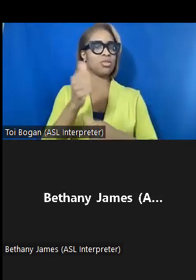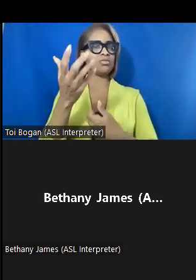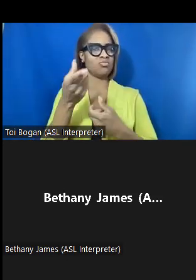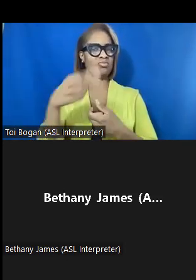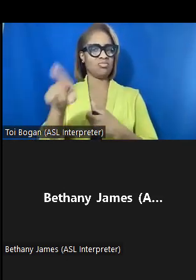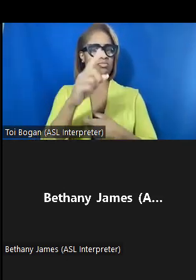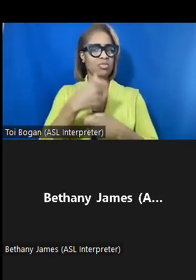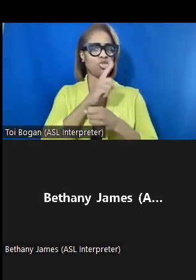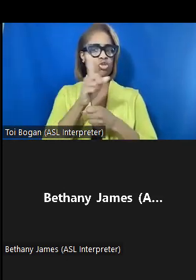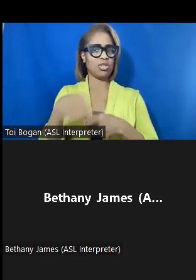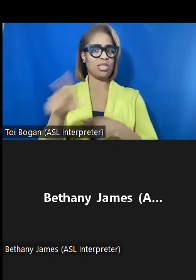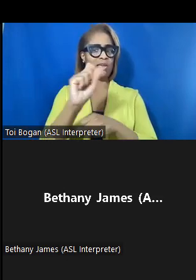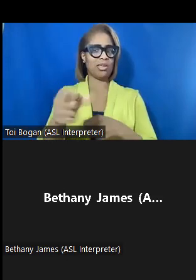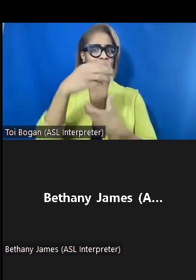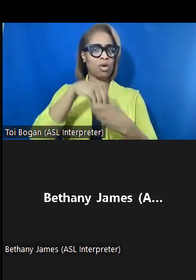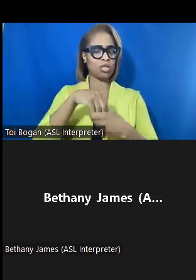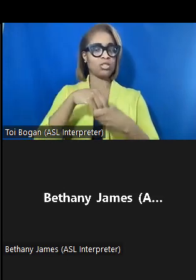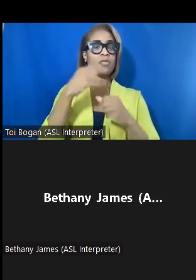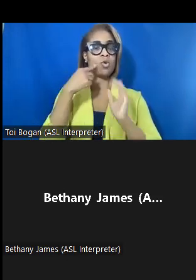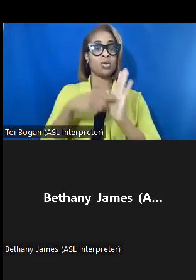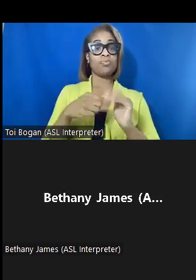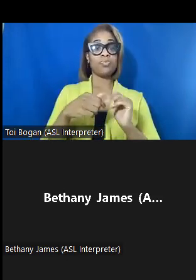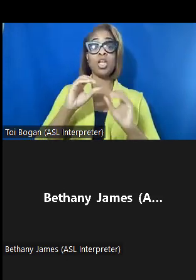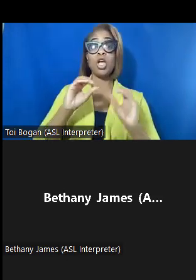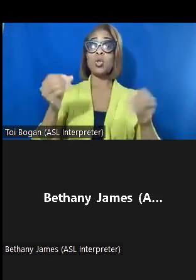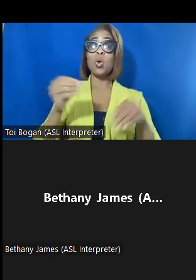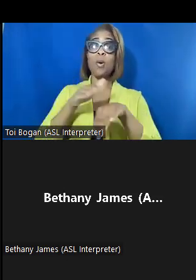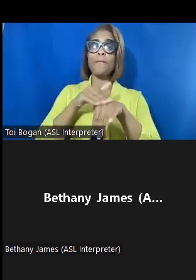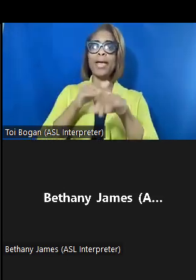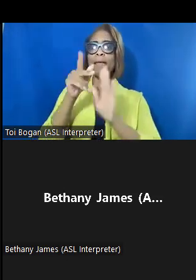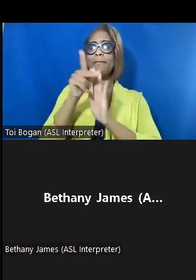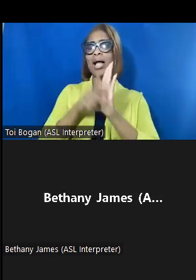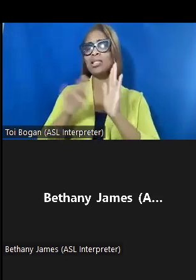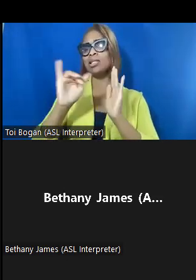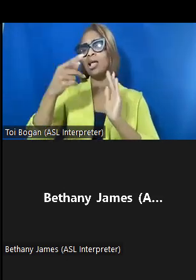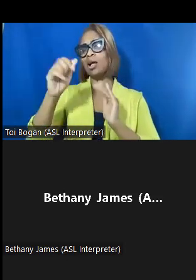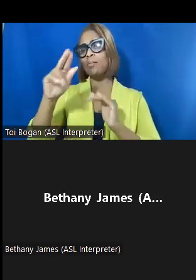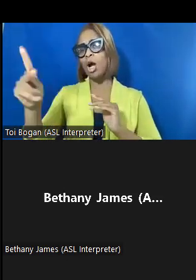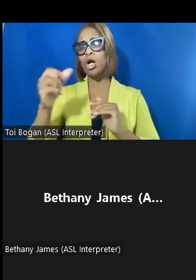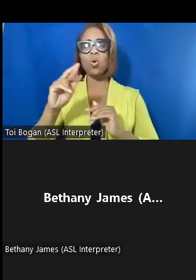So if there's a no pets policy somewhere at a park or apartment complex or something like